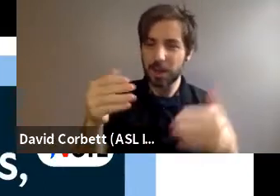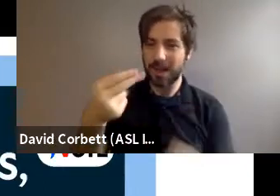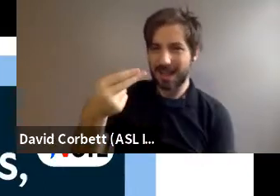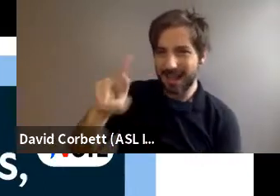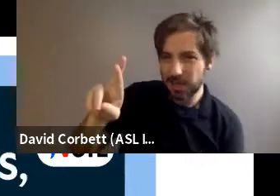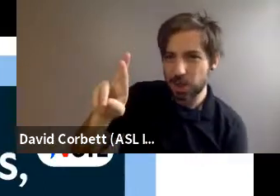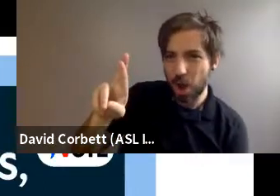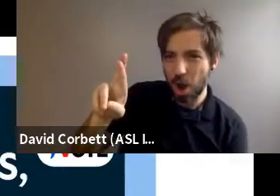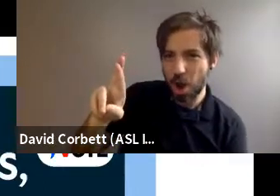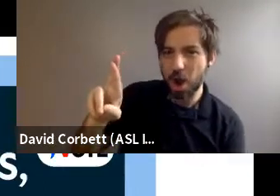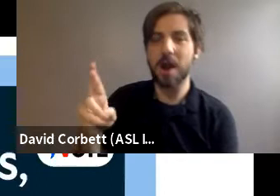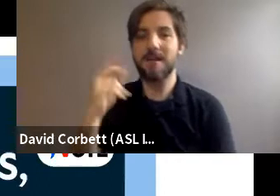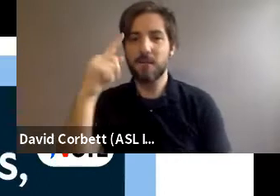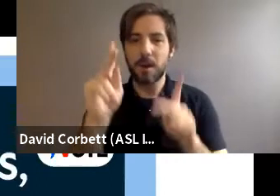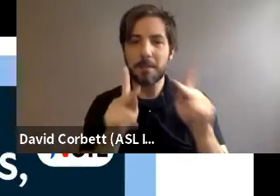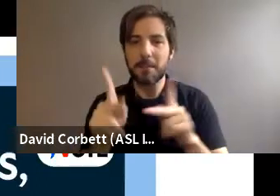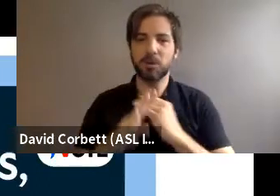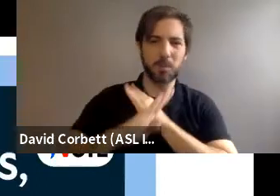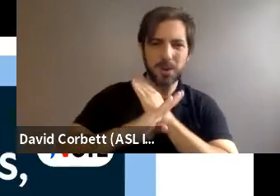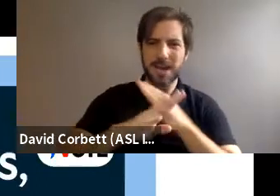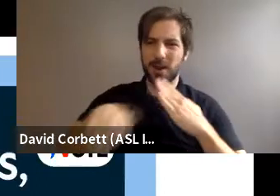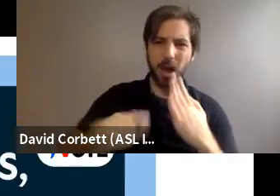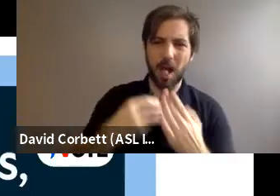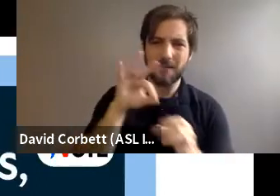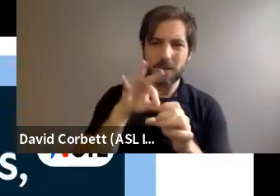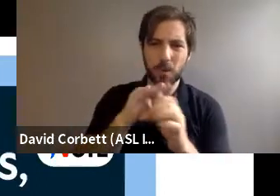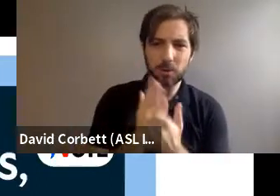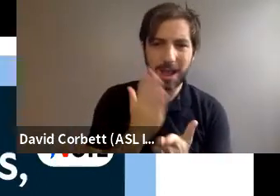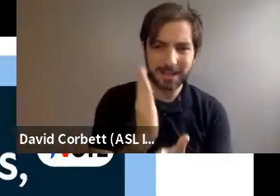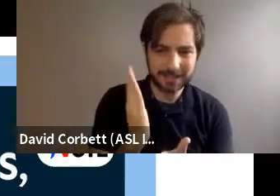the people act to protect all voting rights. We're trying to help people understand that